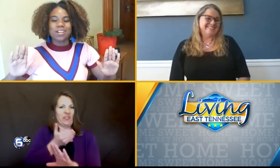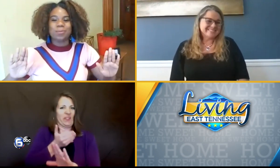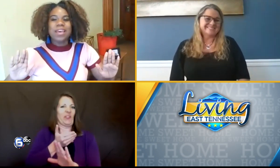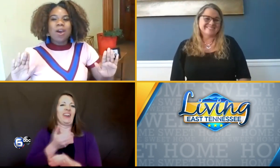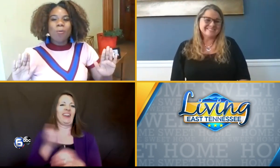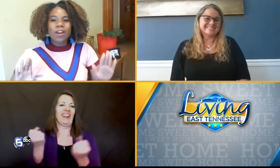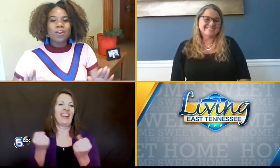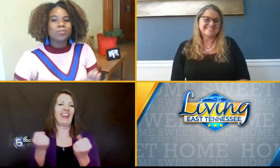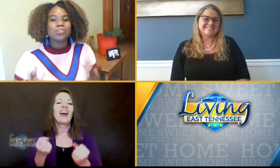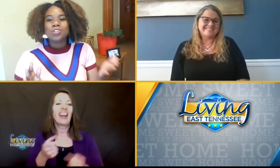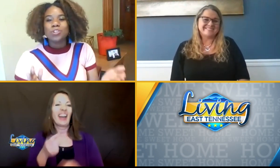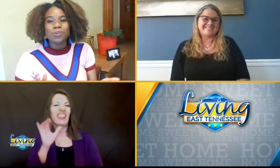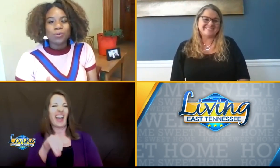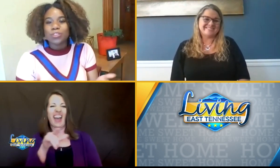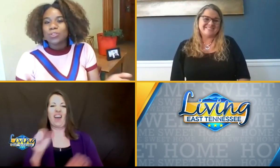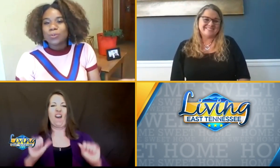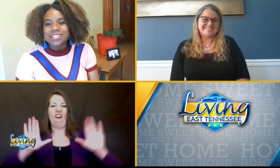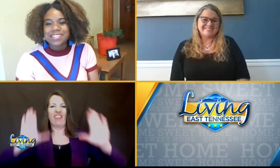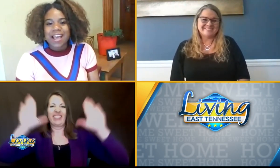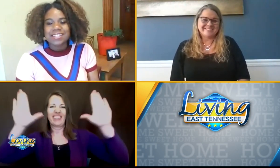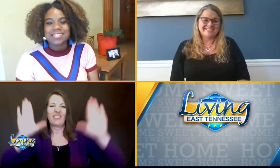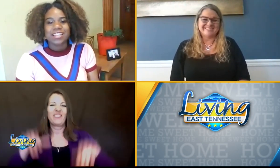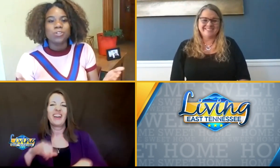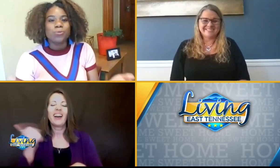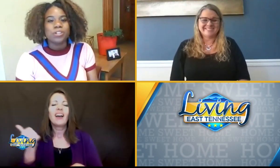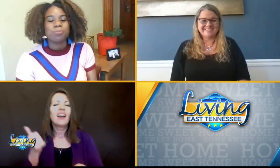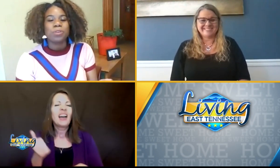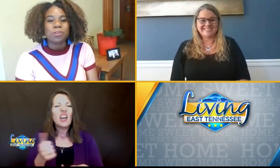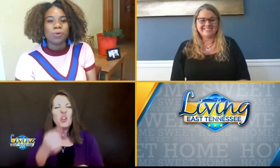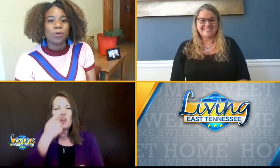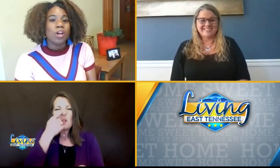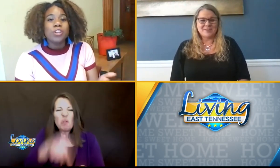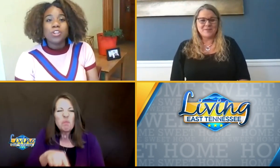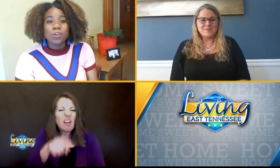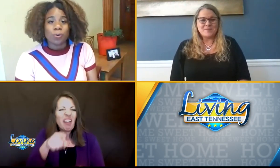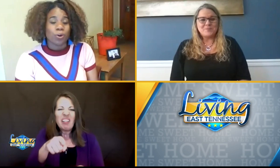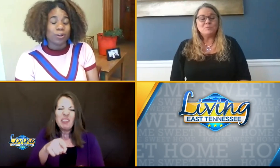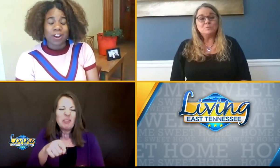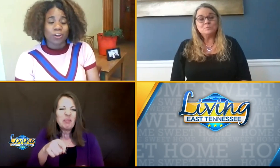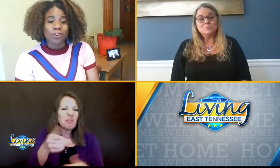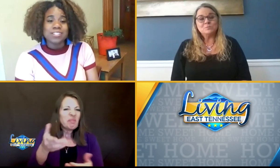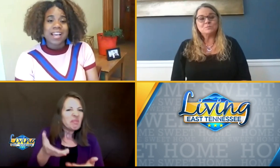POINT EVEN. THERE IS A LOT OF A VARIETY. YOU ARE RIGHT.